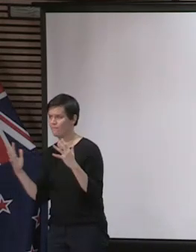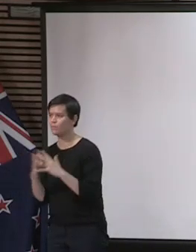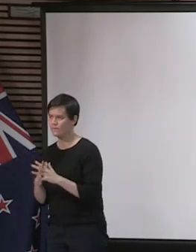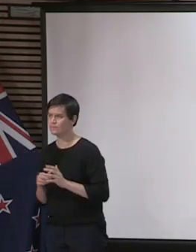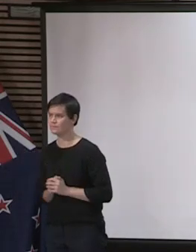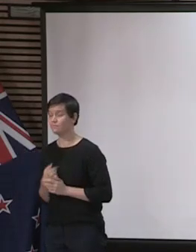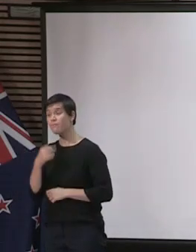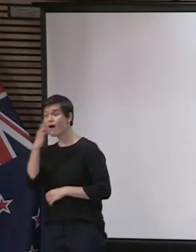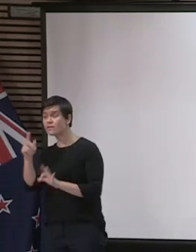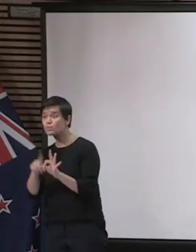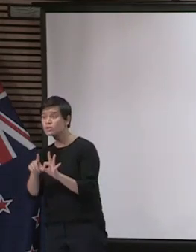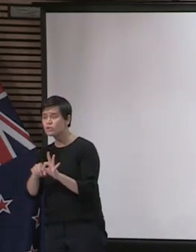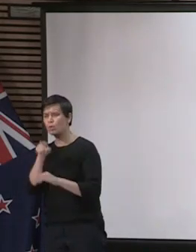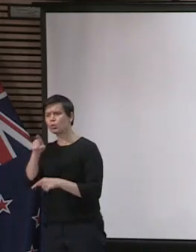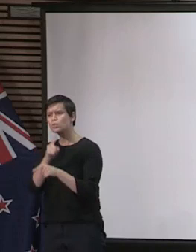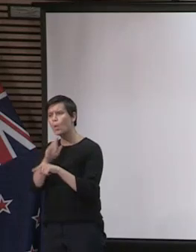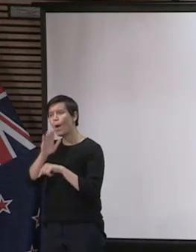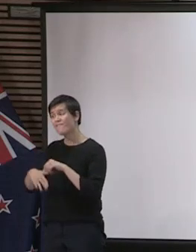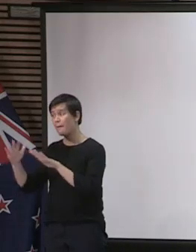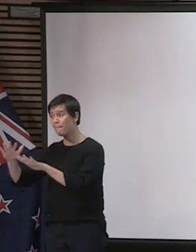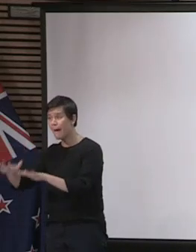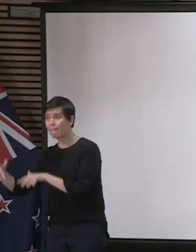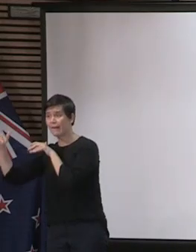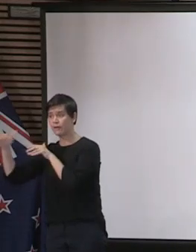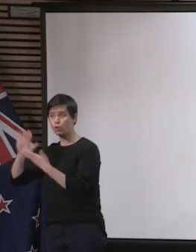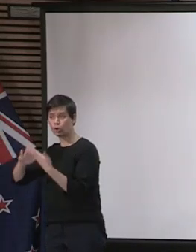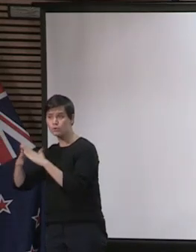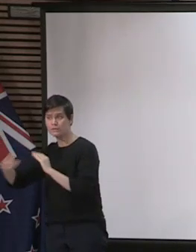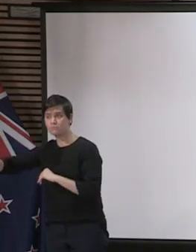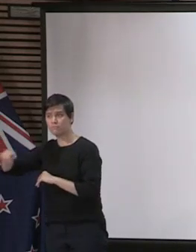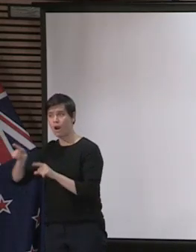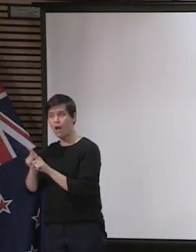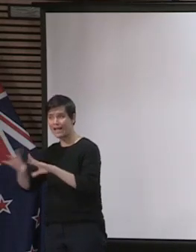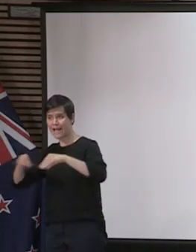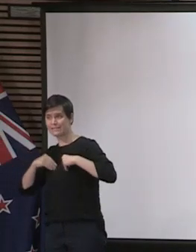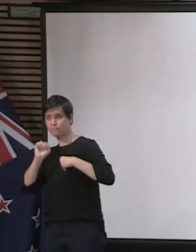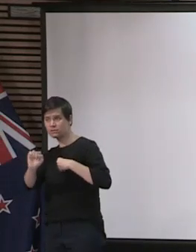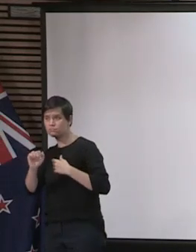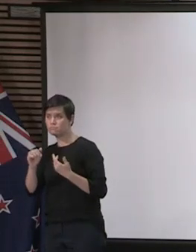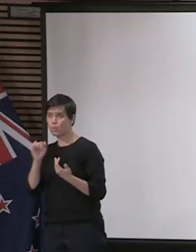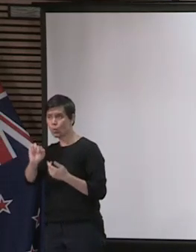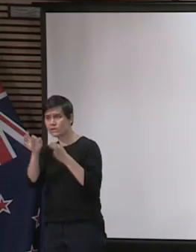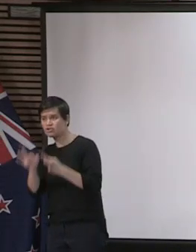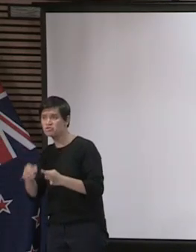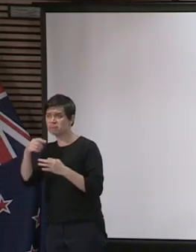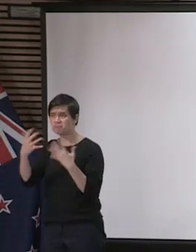Bridge subsidy was the value of. In terms of your remarks about public attitudes being part of the consideration. What got